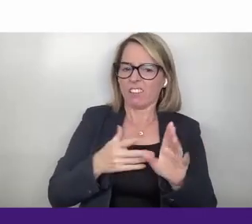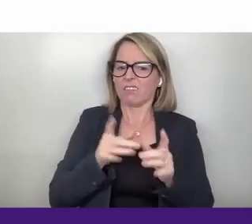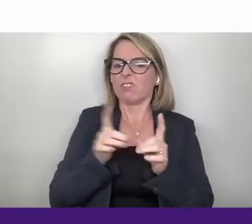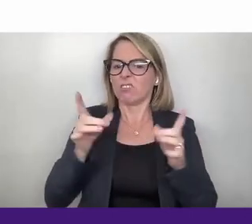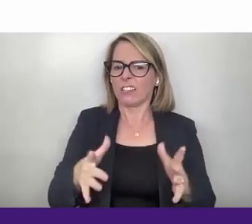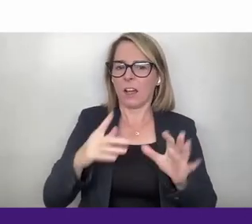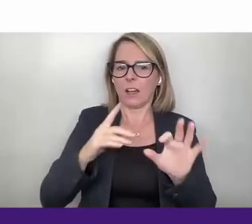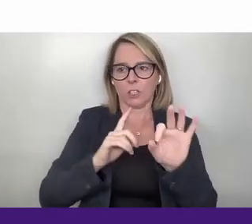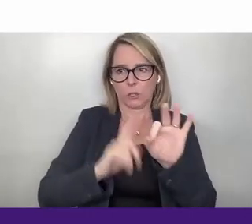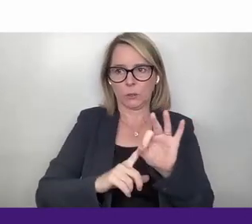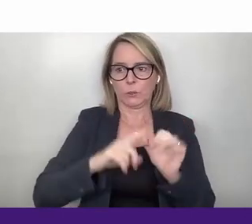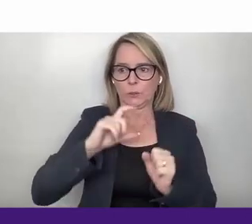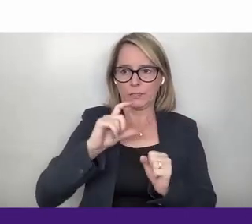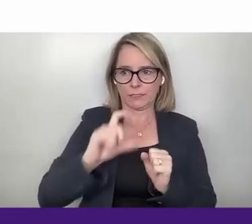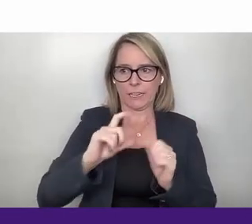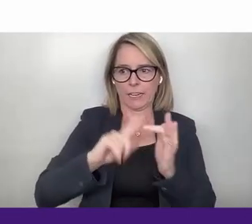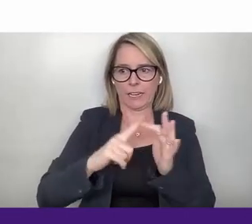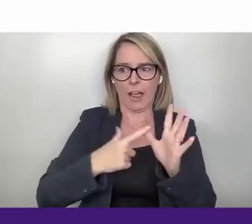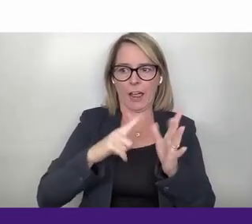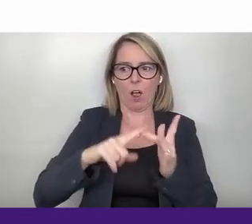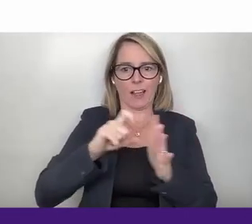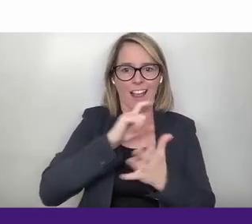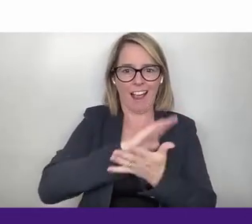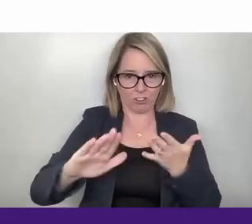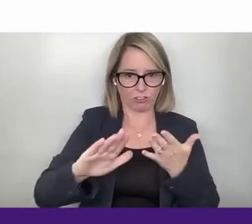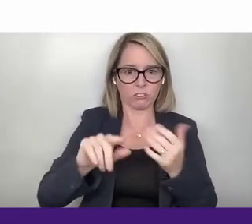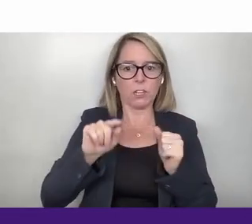Cathy: Sometimes people remember that they were stressed here at hospital in the past,